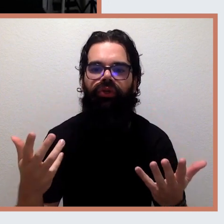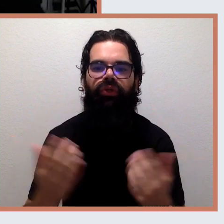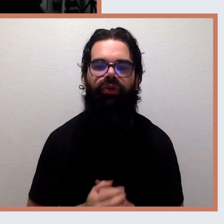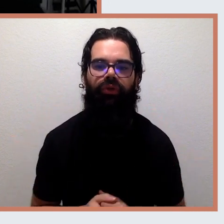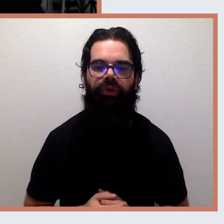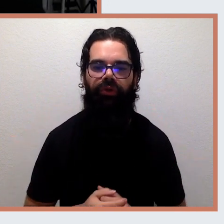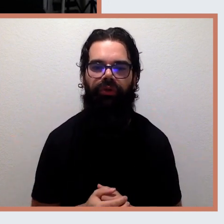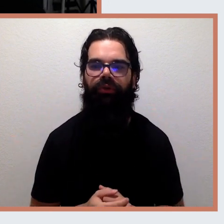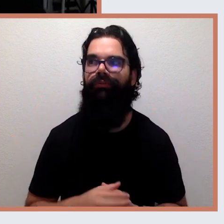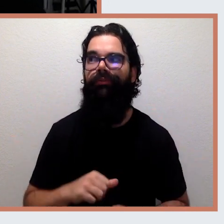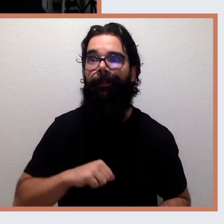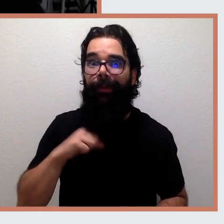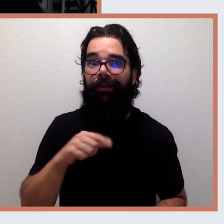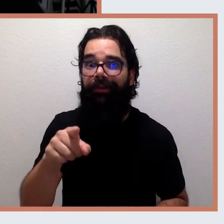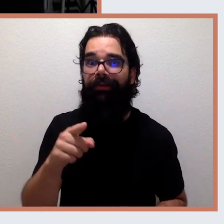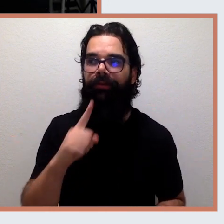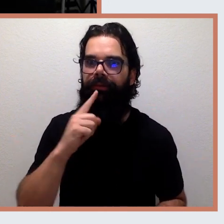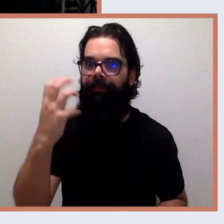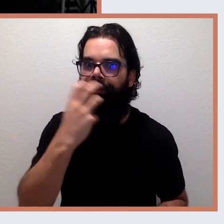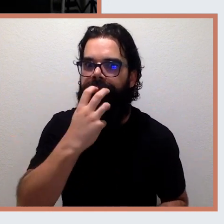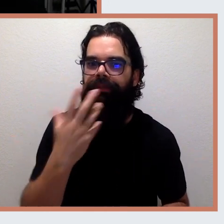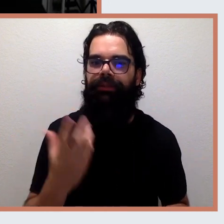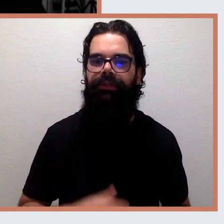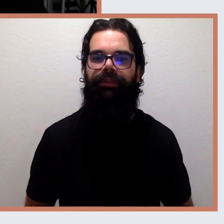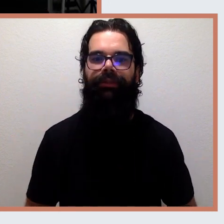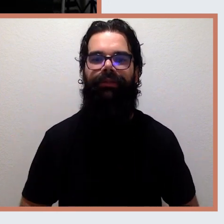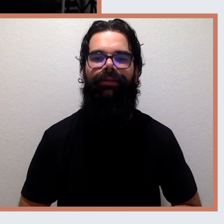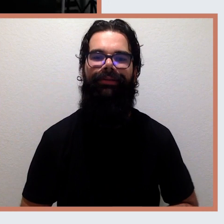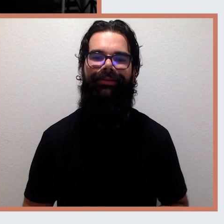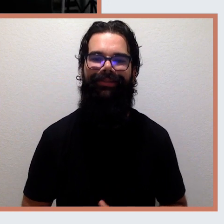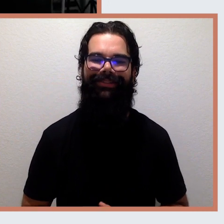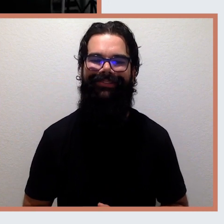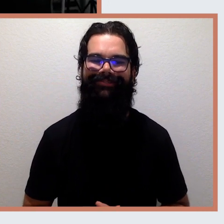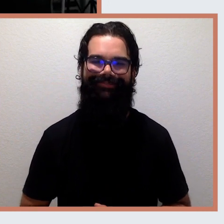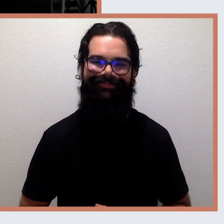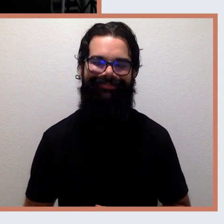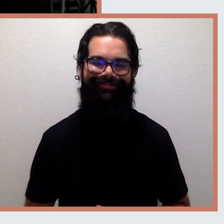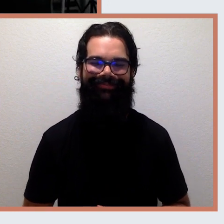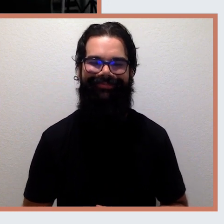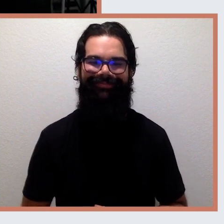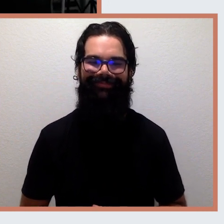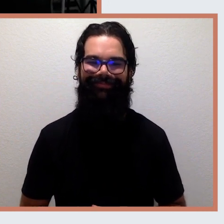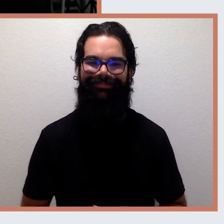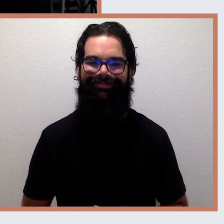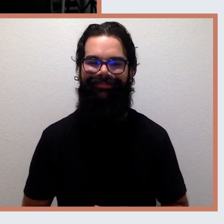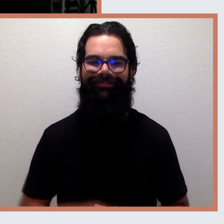Oh, that's beautiful, good for you. I'm proud of you, that's amazing.